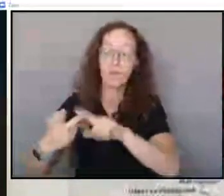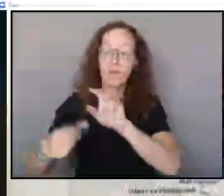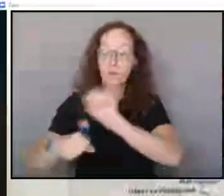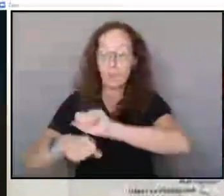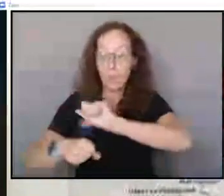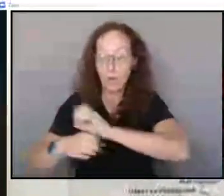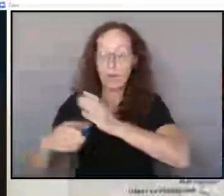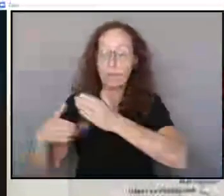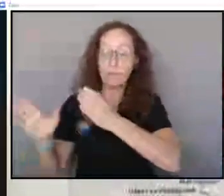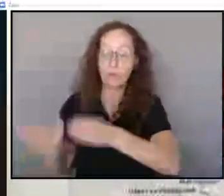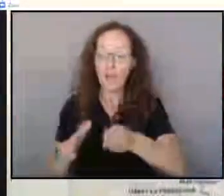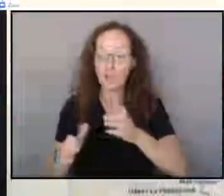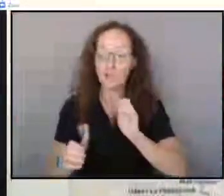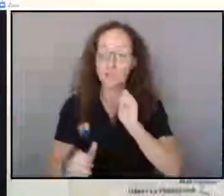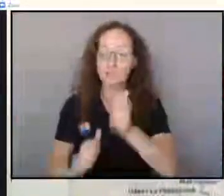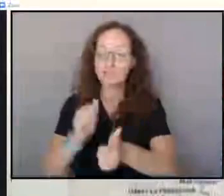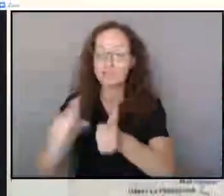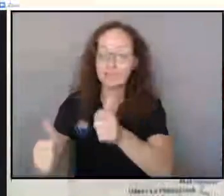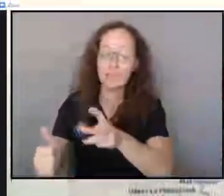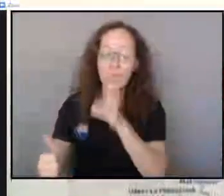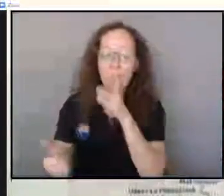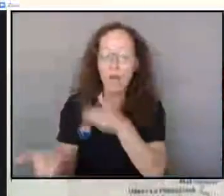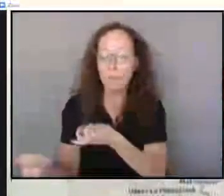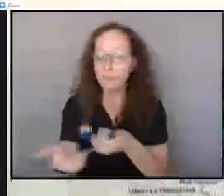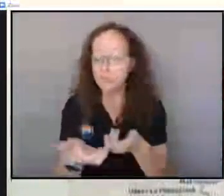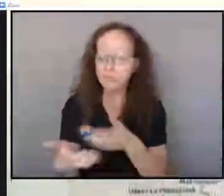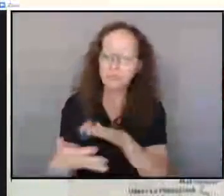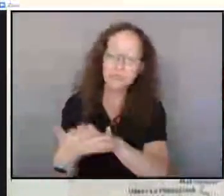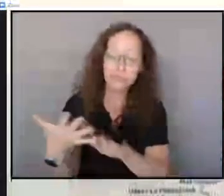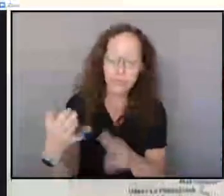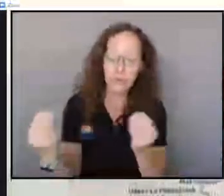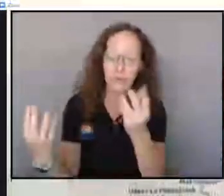HAVE WATER HANDLING EQUIPMENT IN PLACE AND ALL WE HAVE